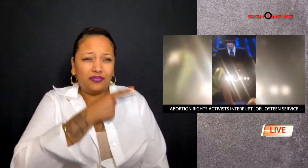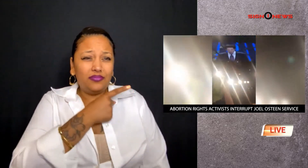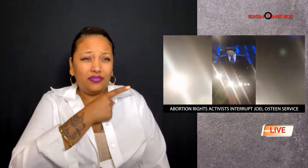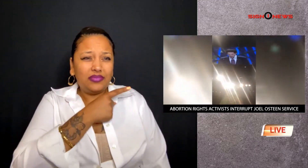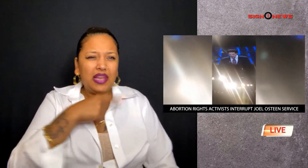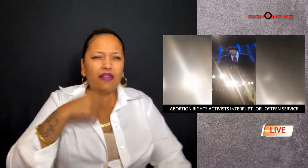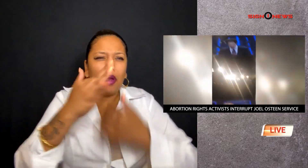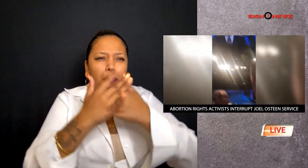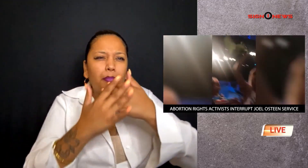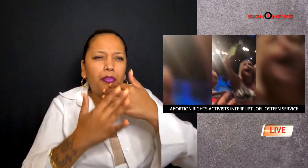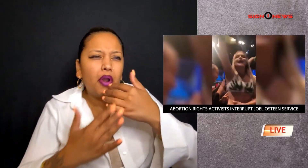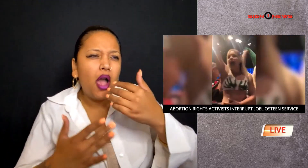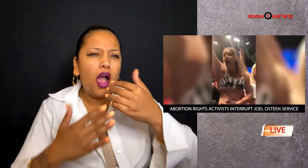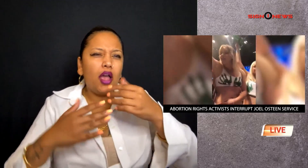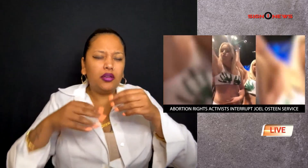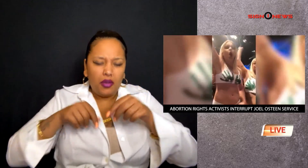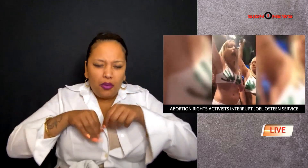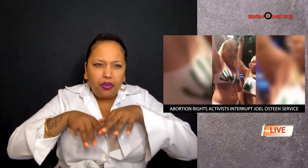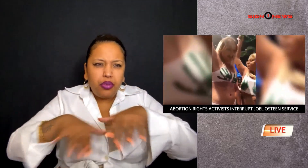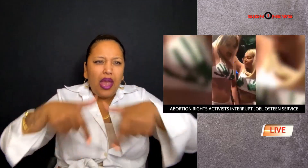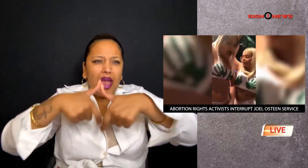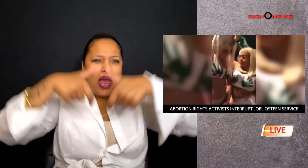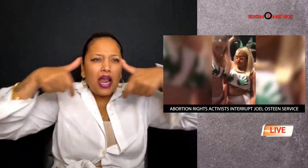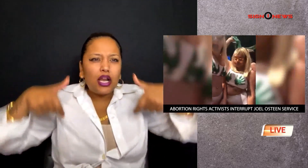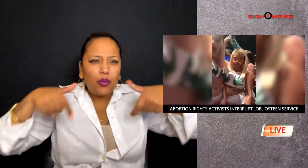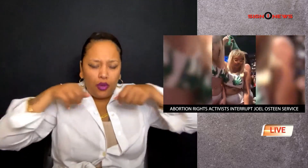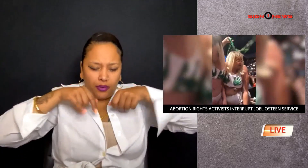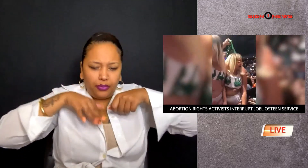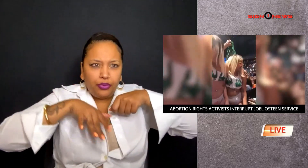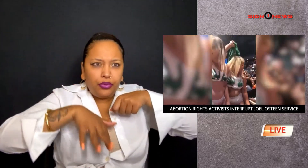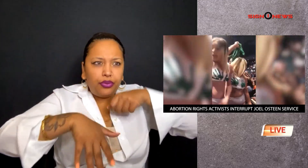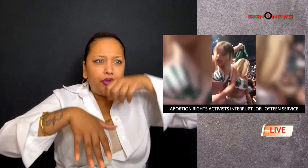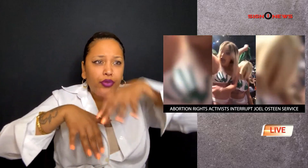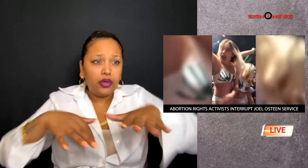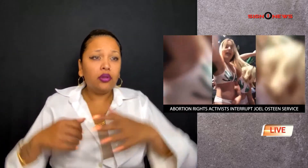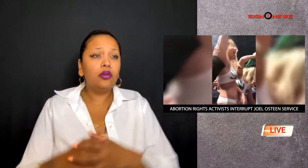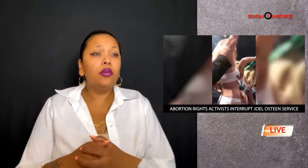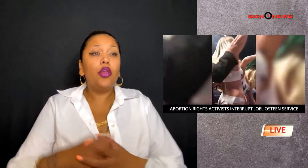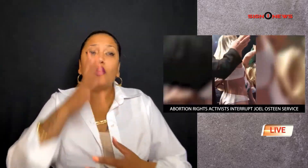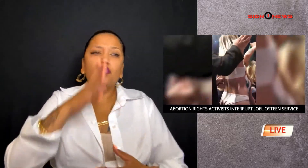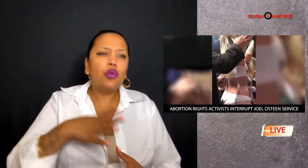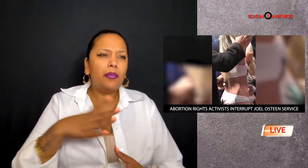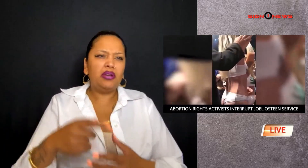hands painted on them and what appeared to be blood smeared on their white panties